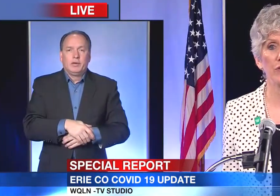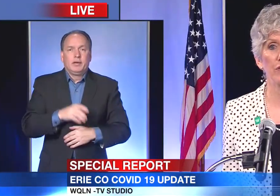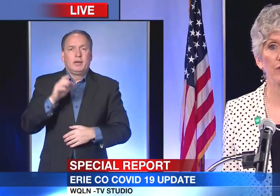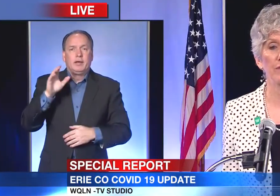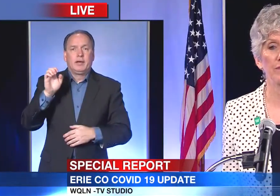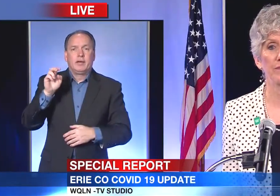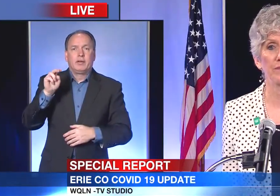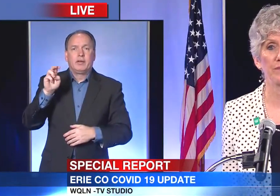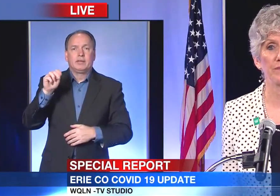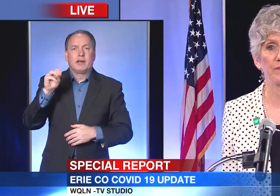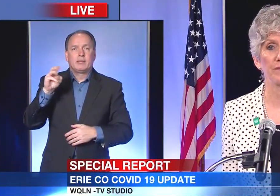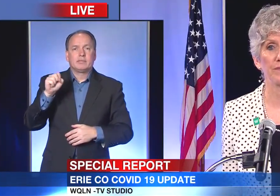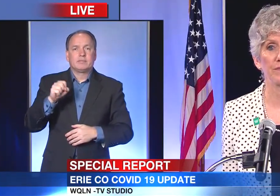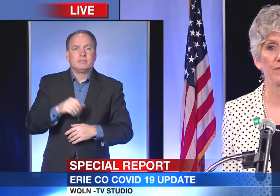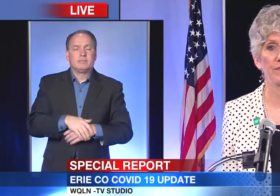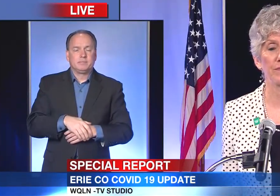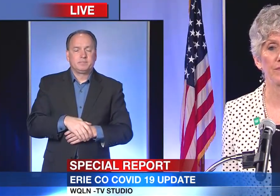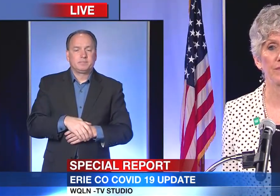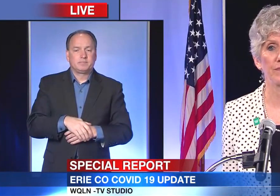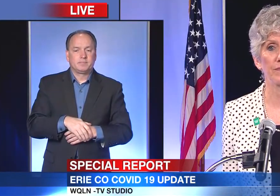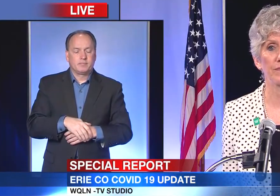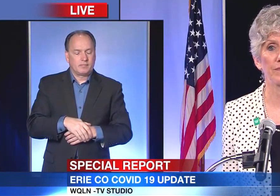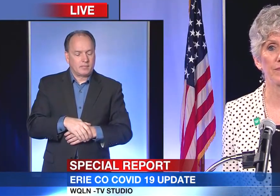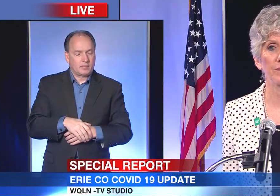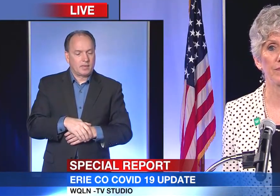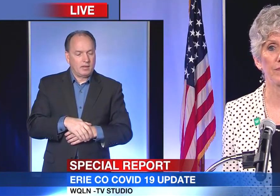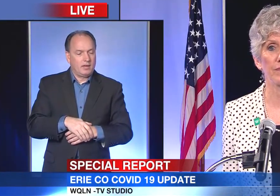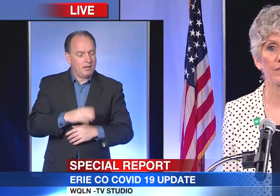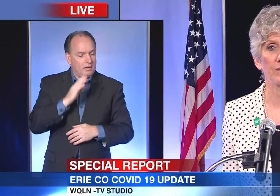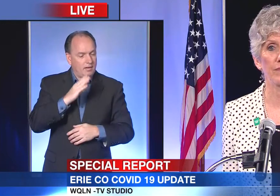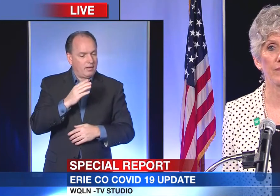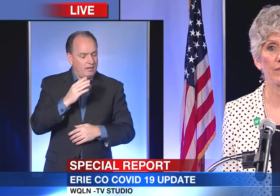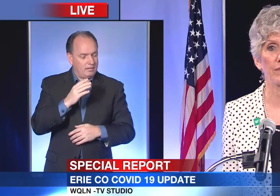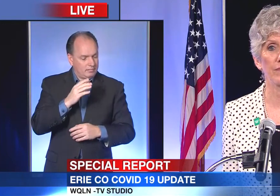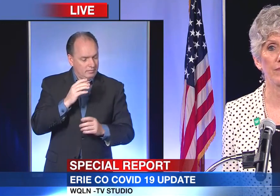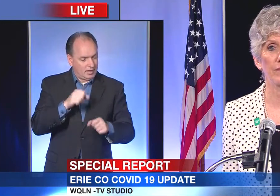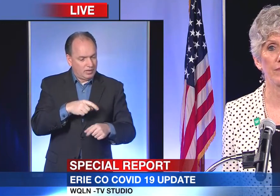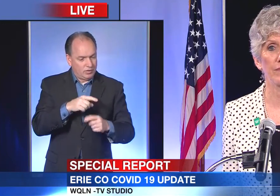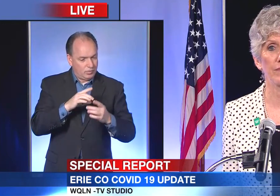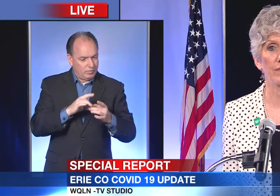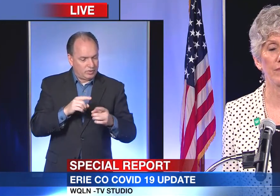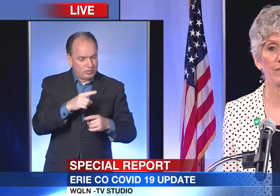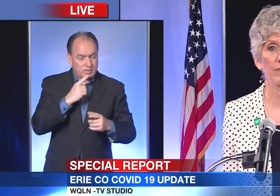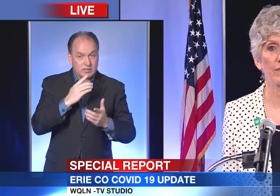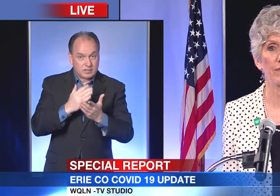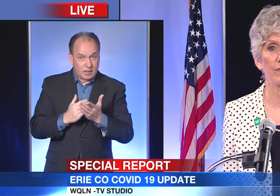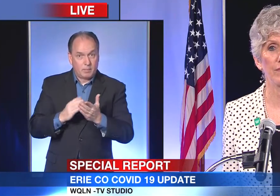PERFECT. THANKS. UH-HUH. ERIE TIMES NEWS?